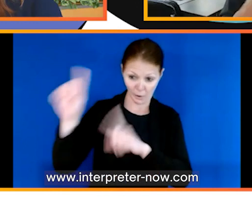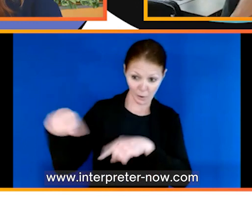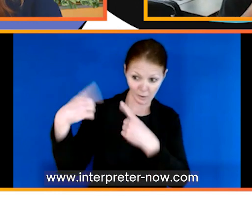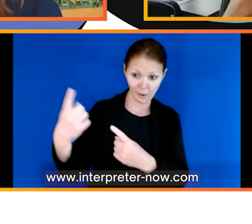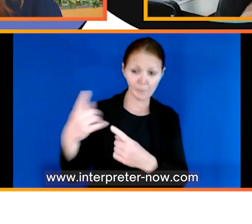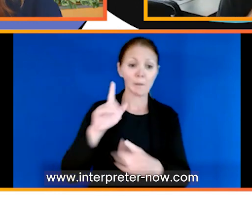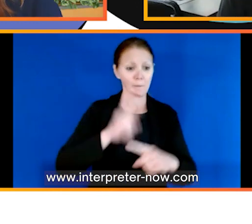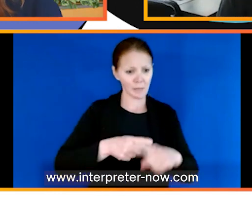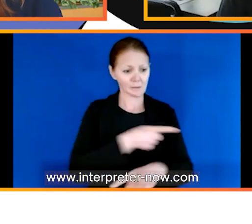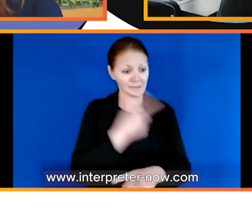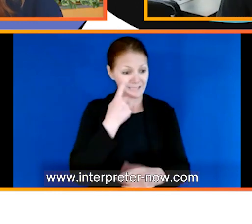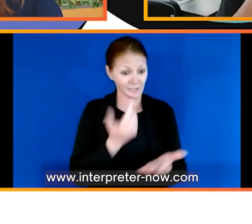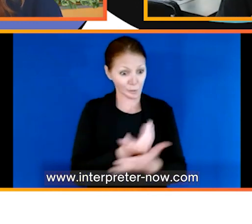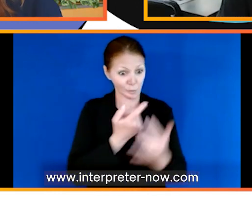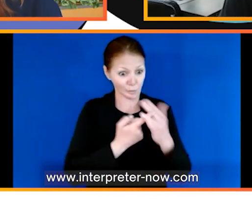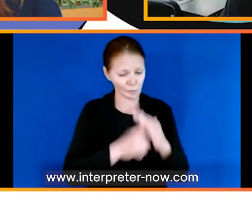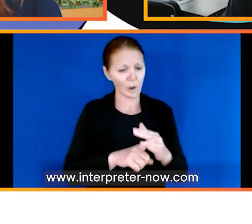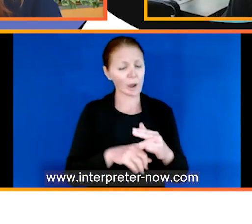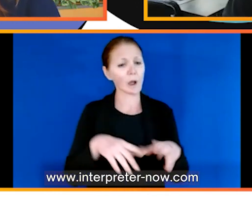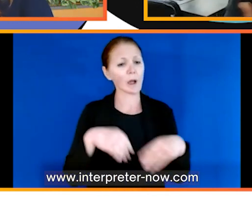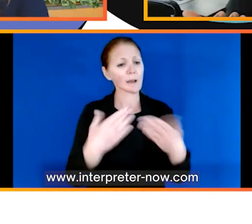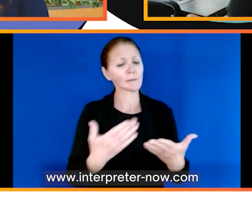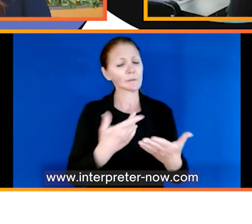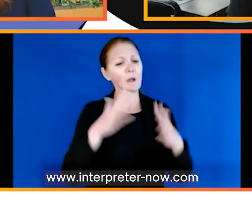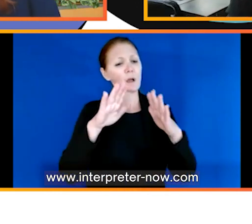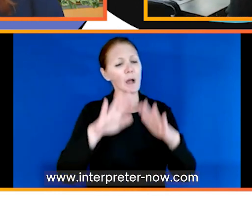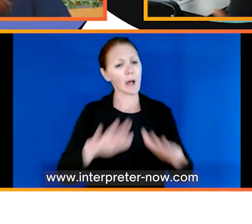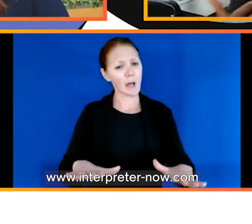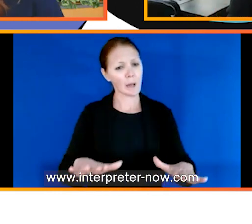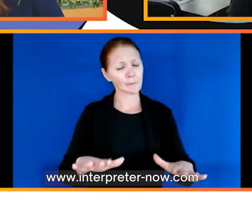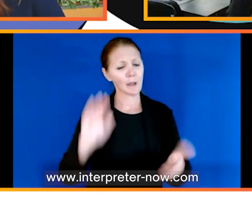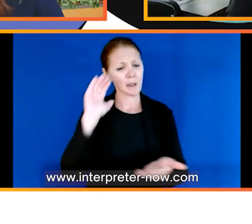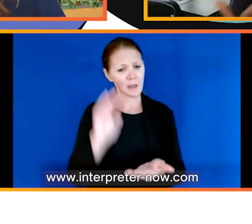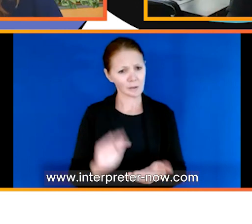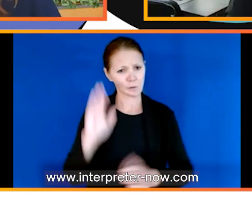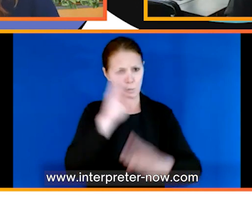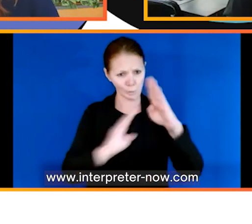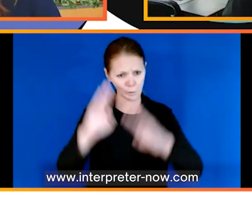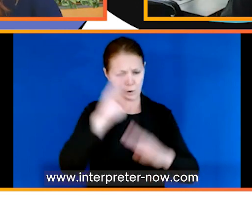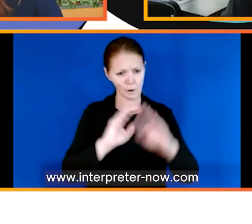could be a mess right now, but they're working on it. That there's a plan.